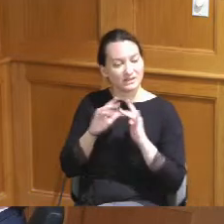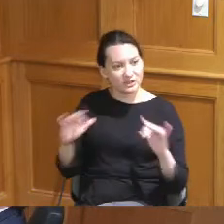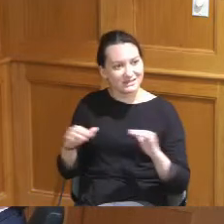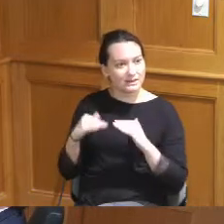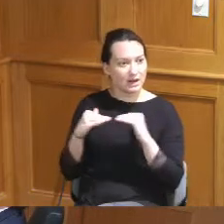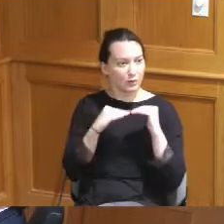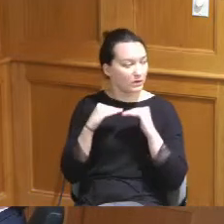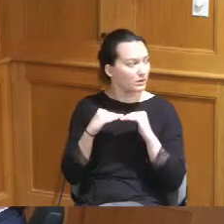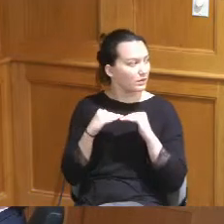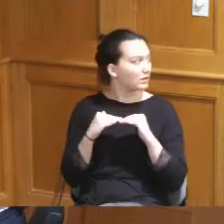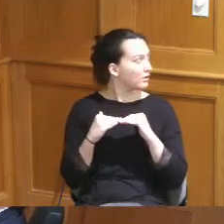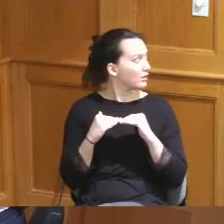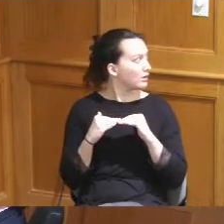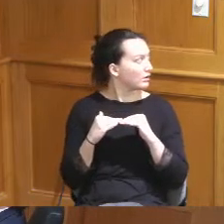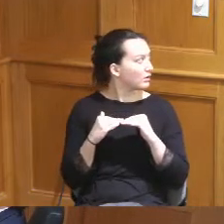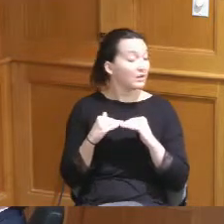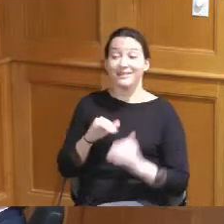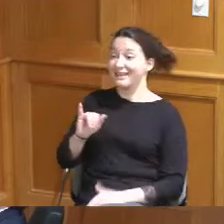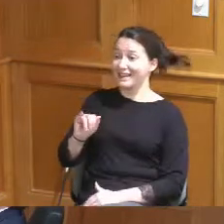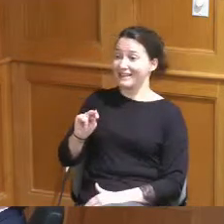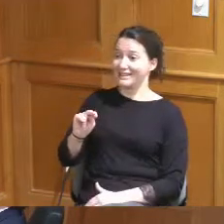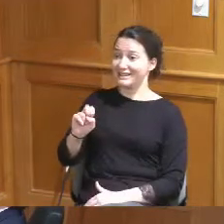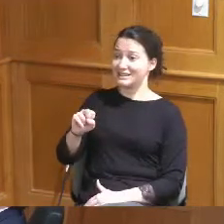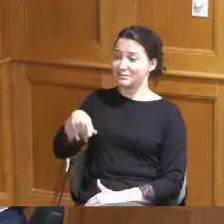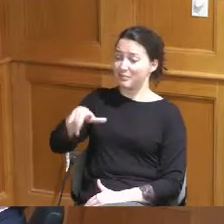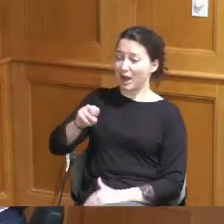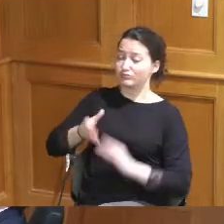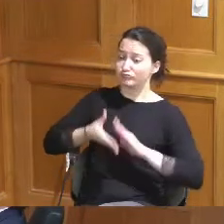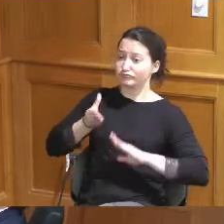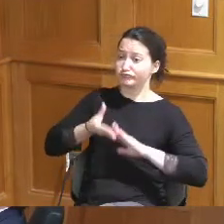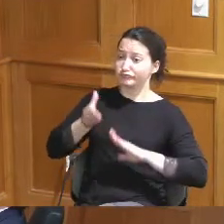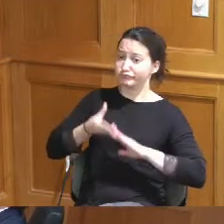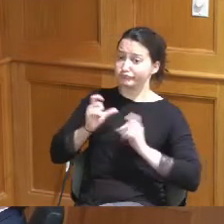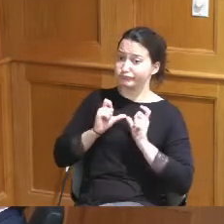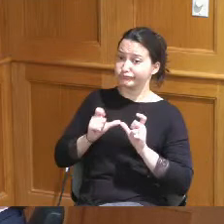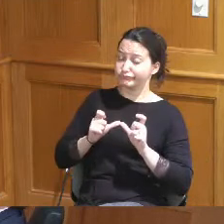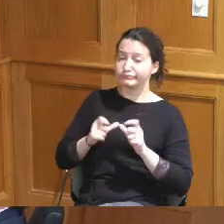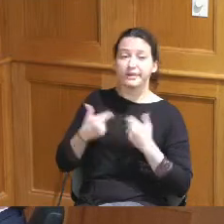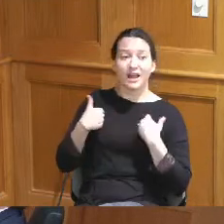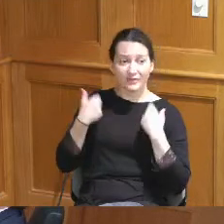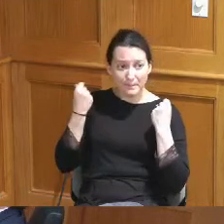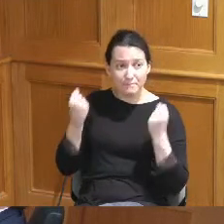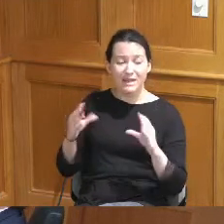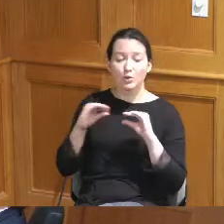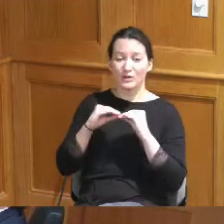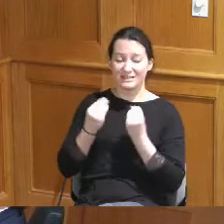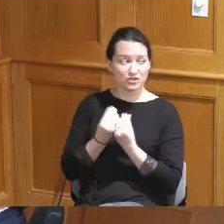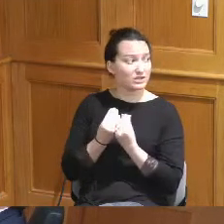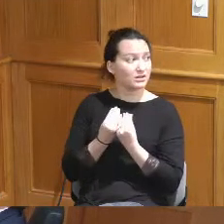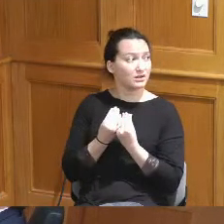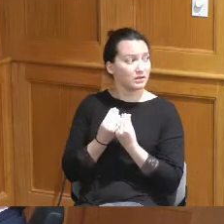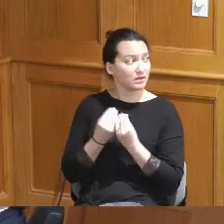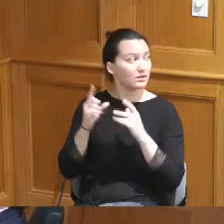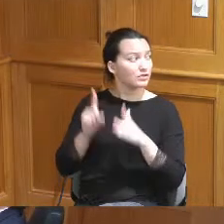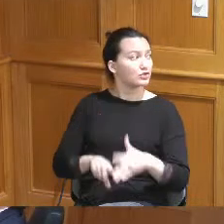so inspired up and running we have many organizations that have begun to receive